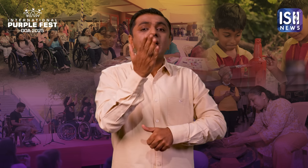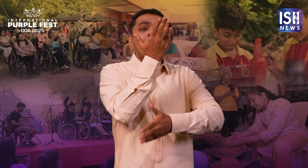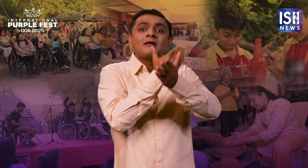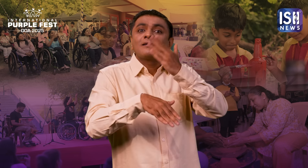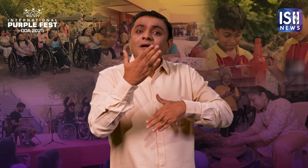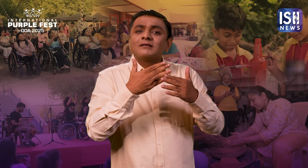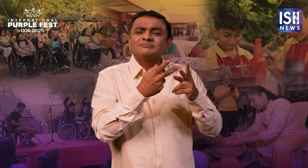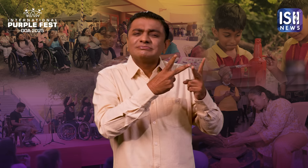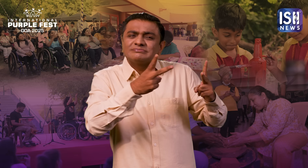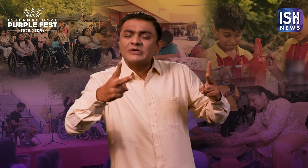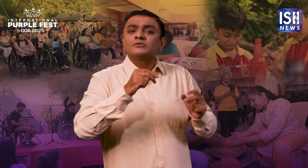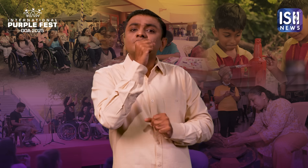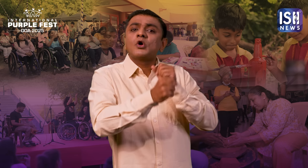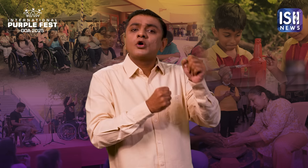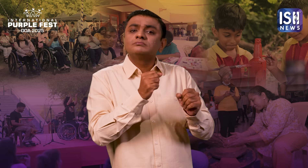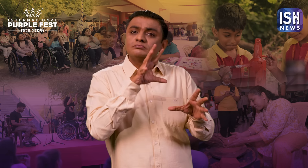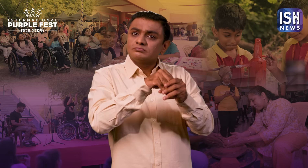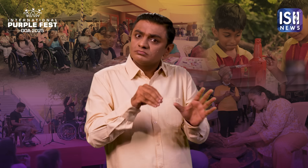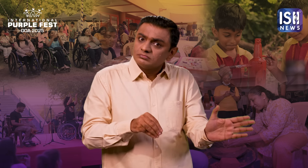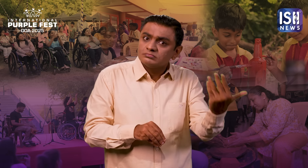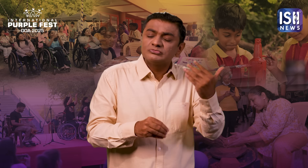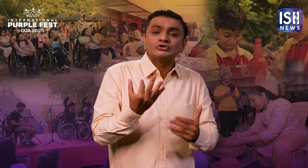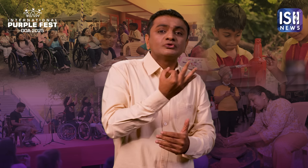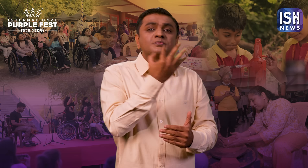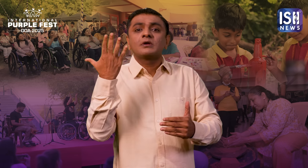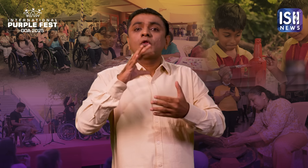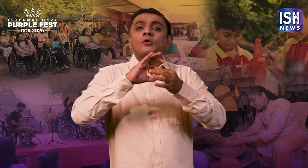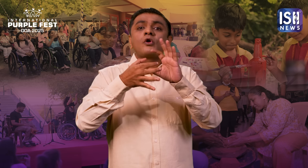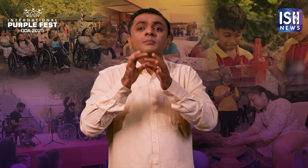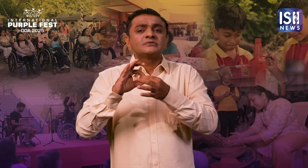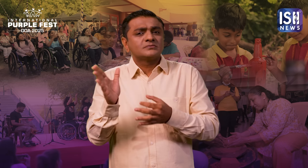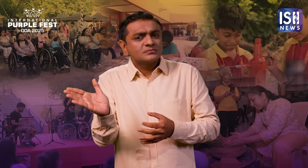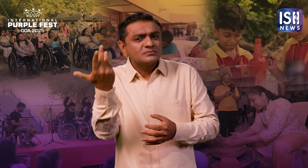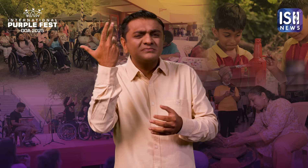It will have Para Olympics and Special Olympics